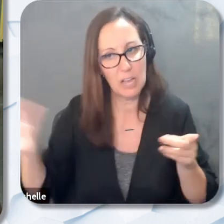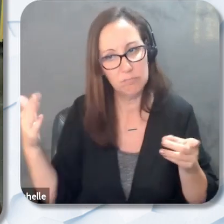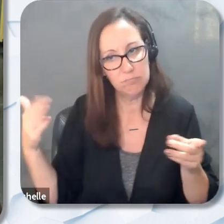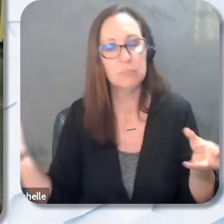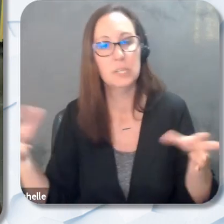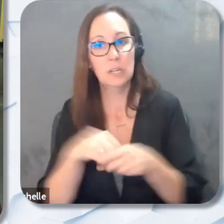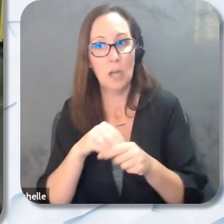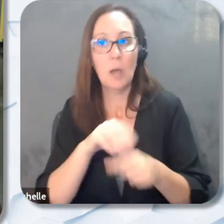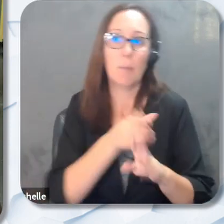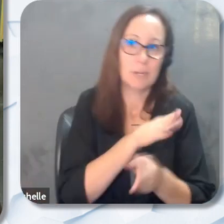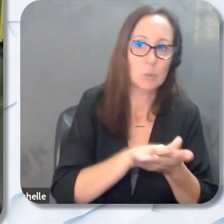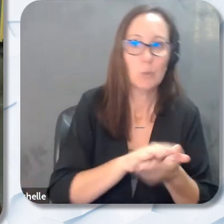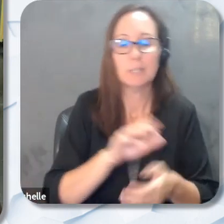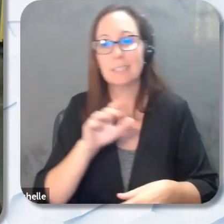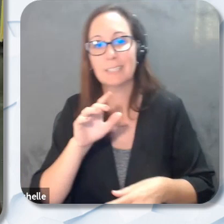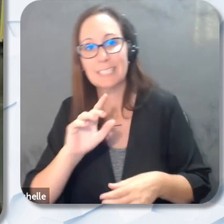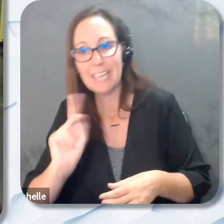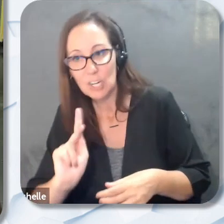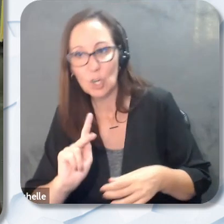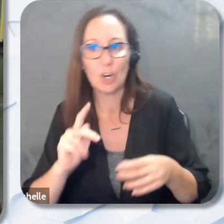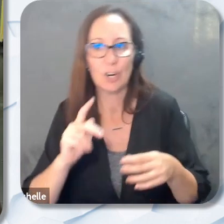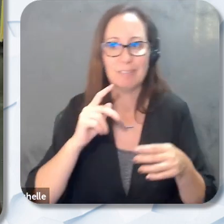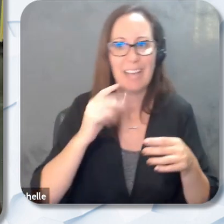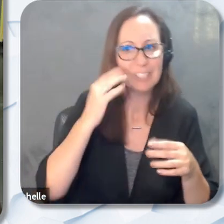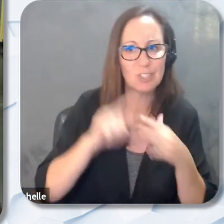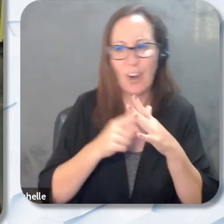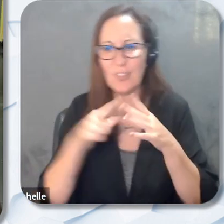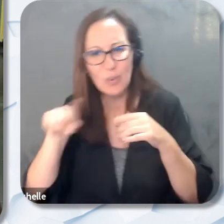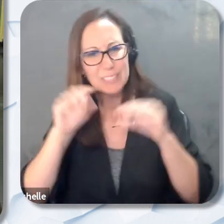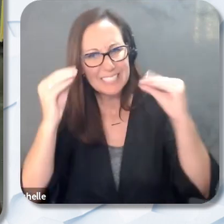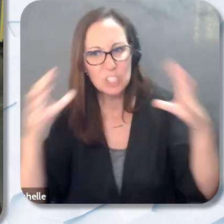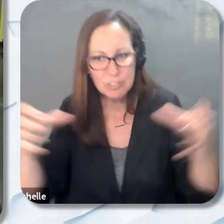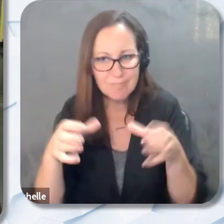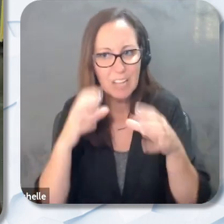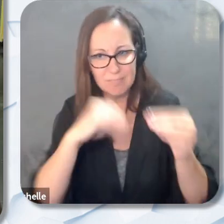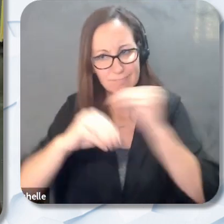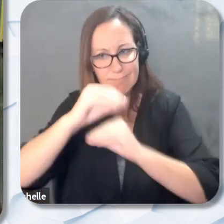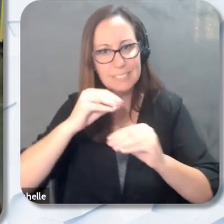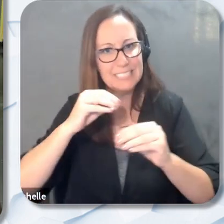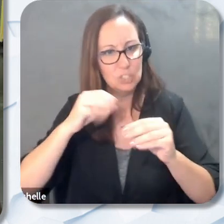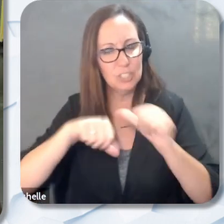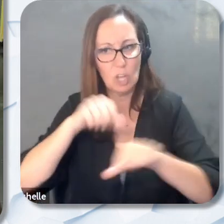candor and up teachers can learn from one another, we also really hope that this professional